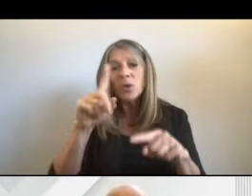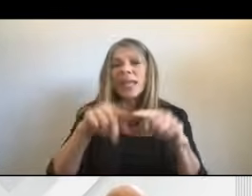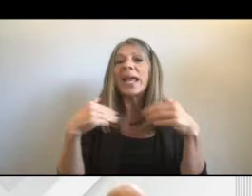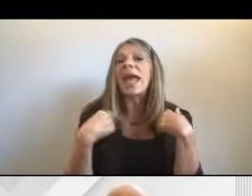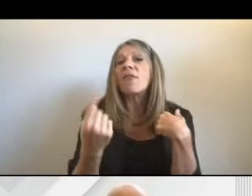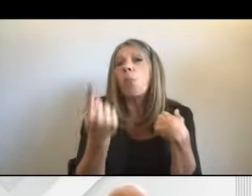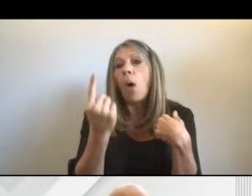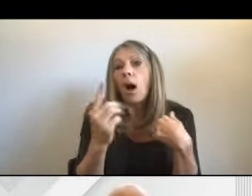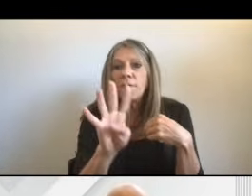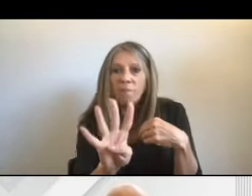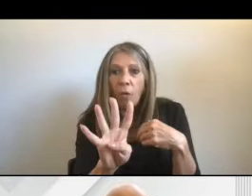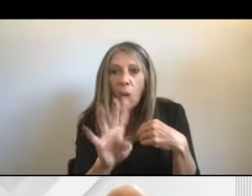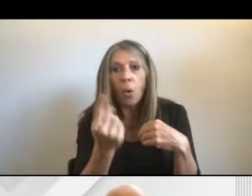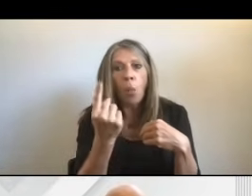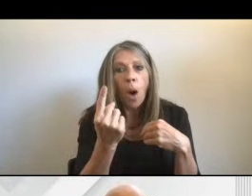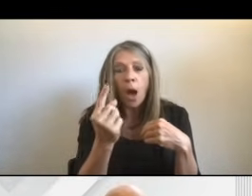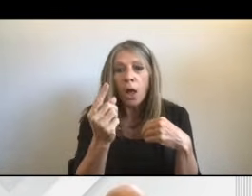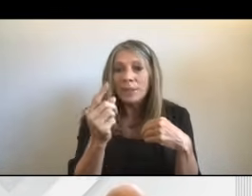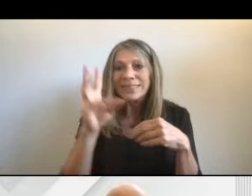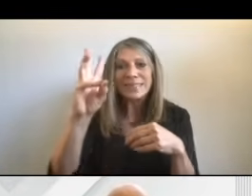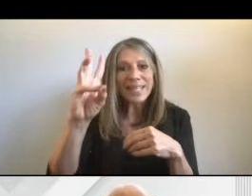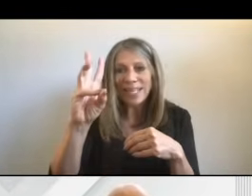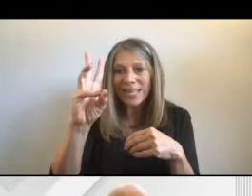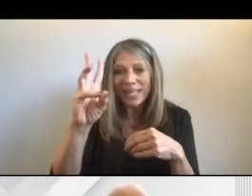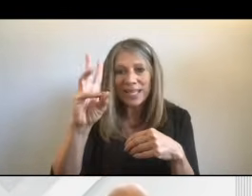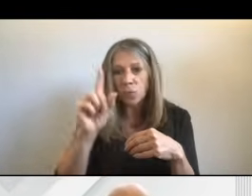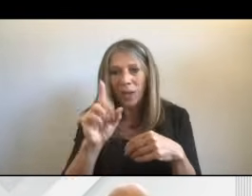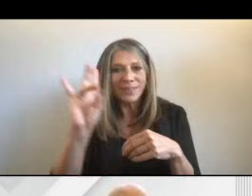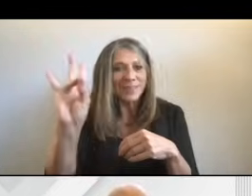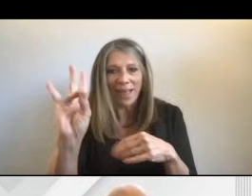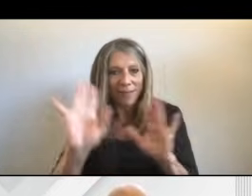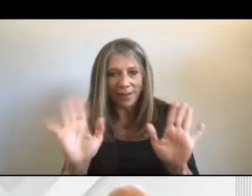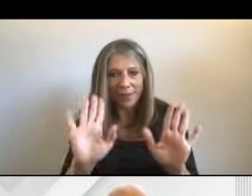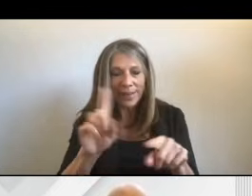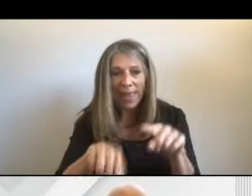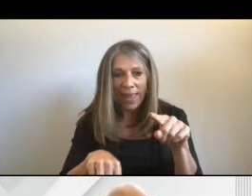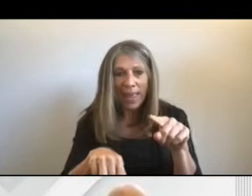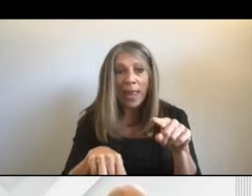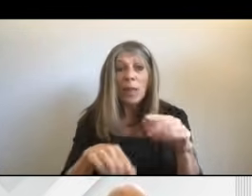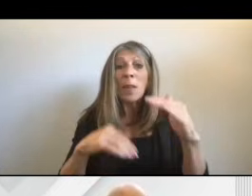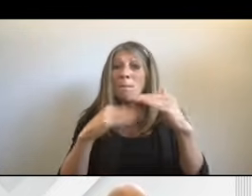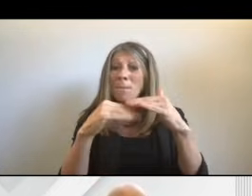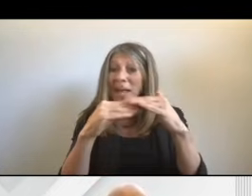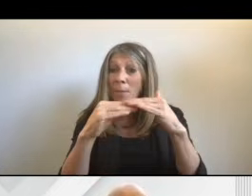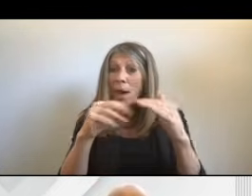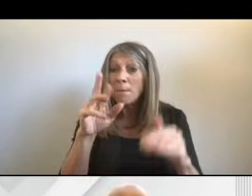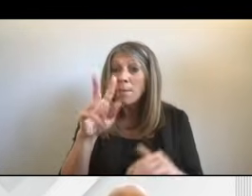that's at 4 and one that's 6 and one that's 7. Minimum tread depth is 11 inches.